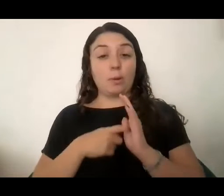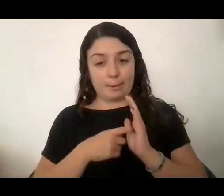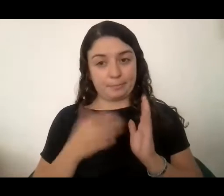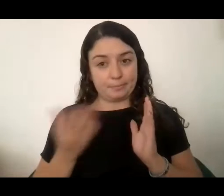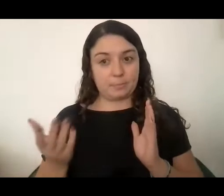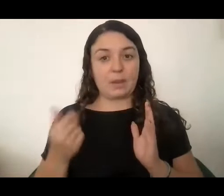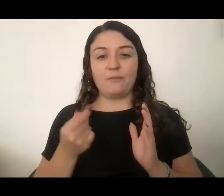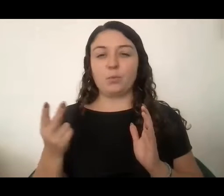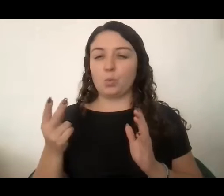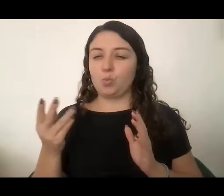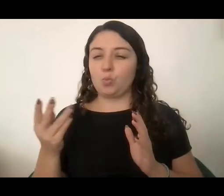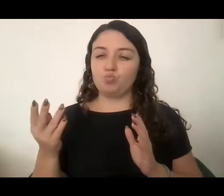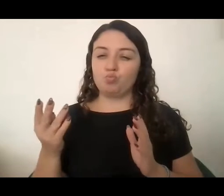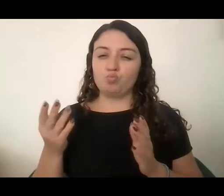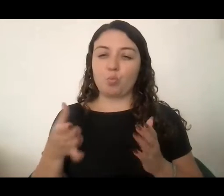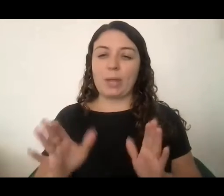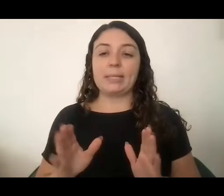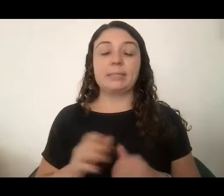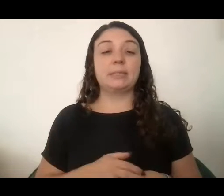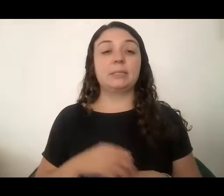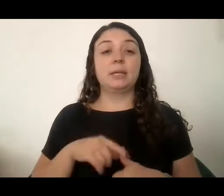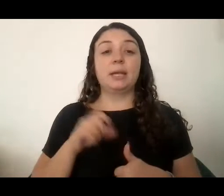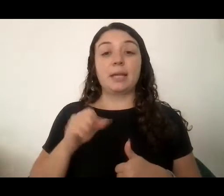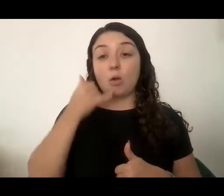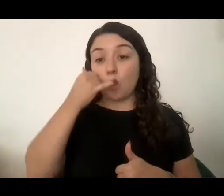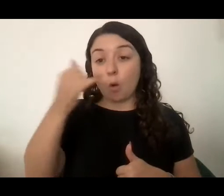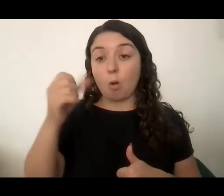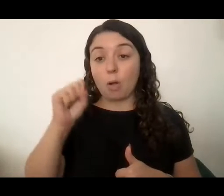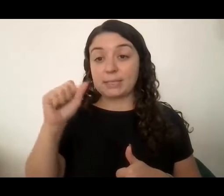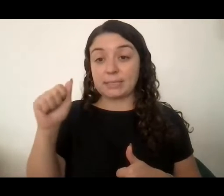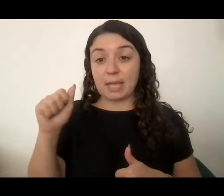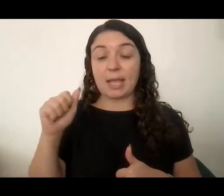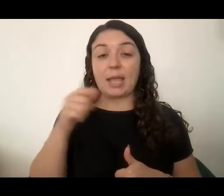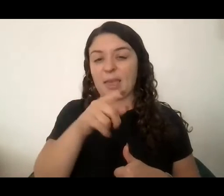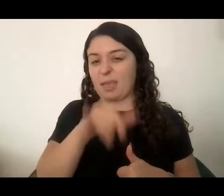initial report. You can call Social Security, either the national toll free number or the